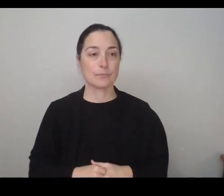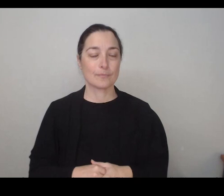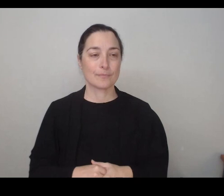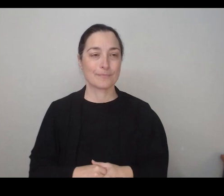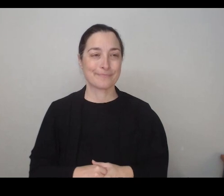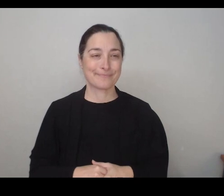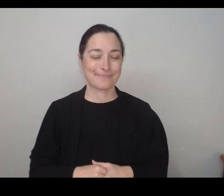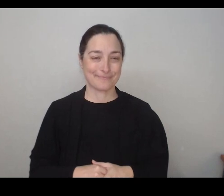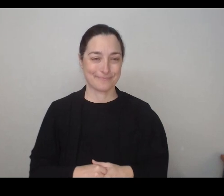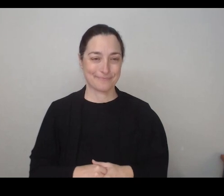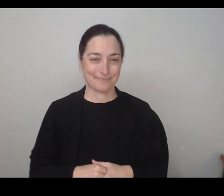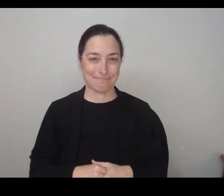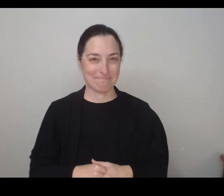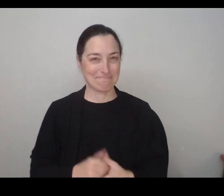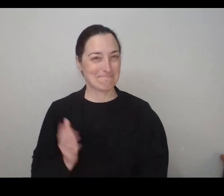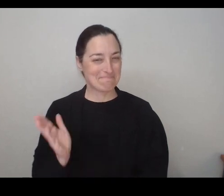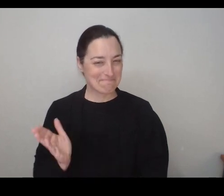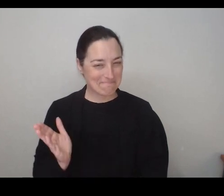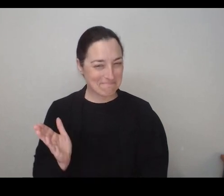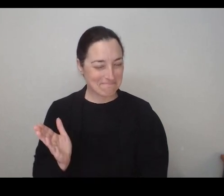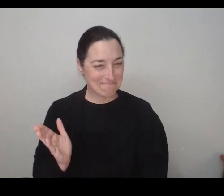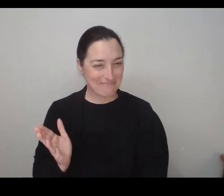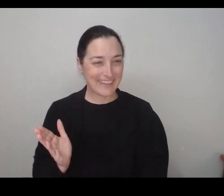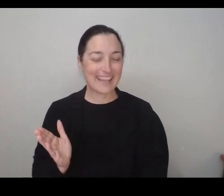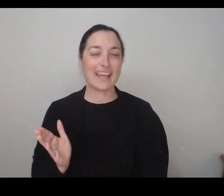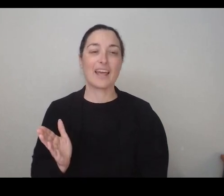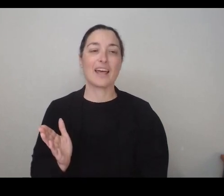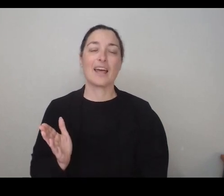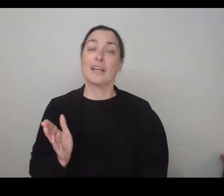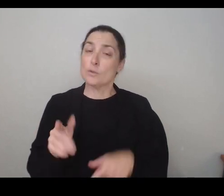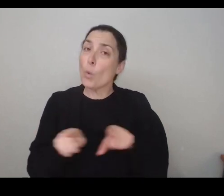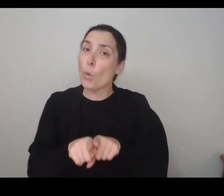it's this painting, which is also a great masterpiece